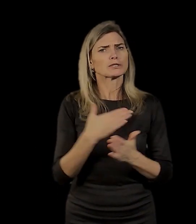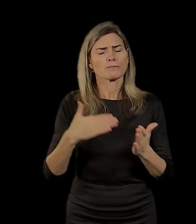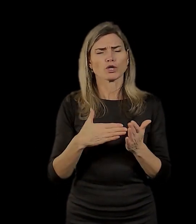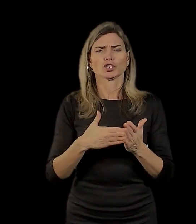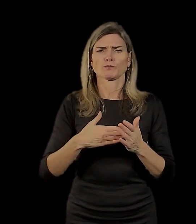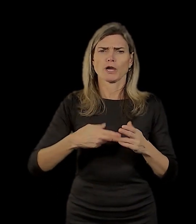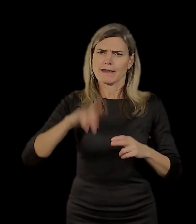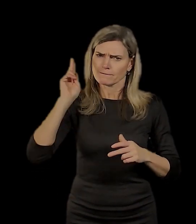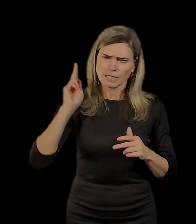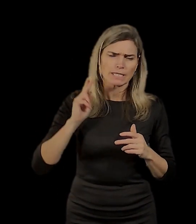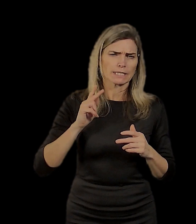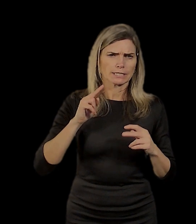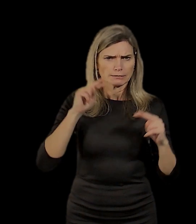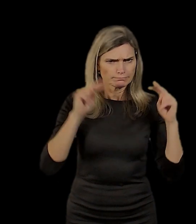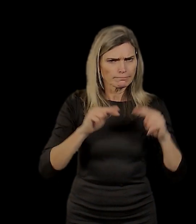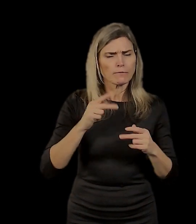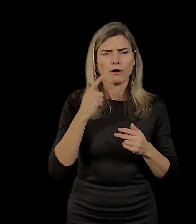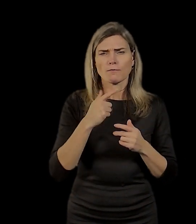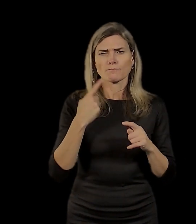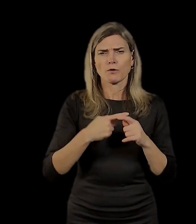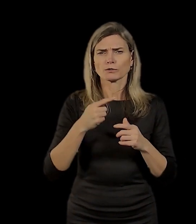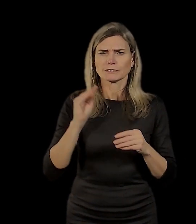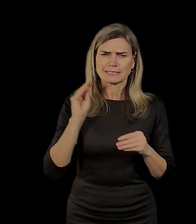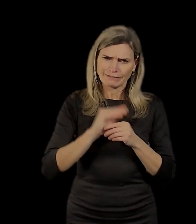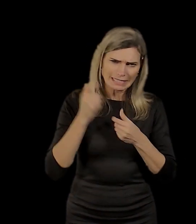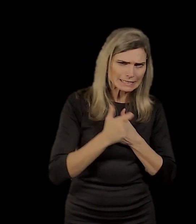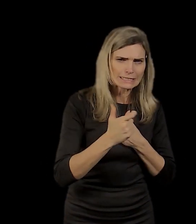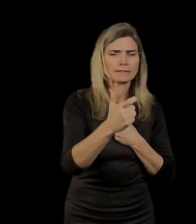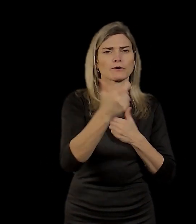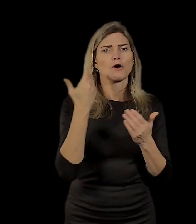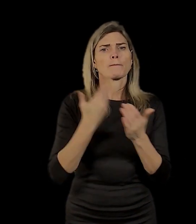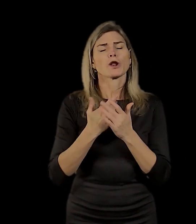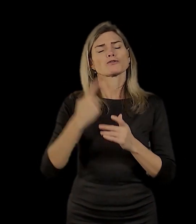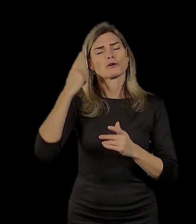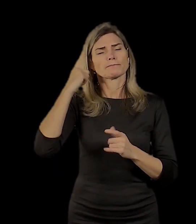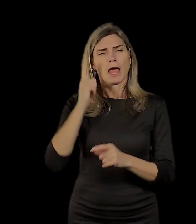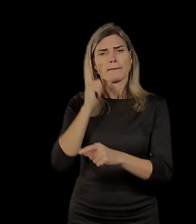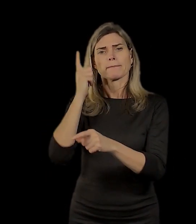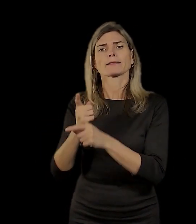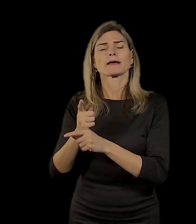This working group included representatives of the city district, we invited Povodí,